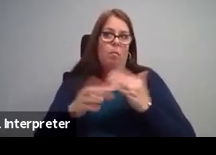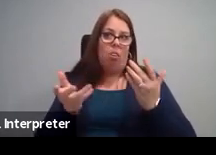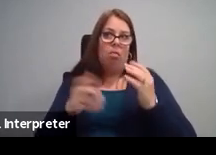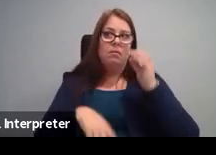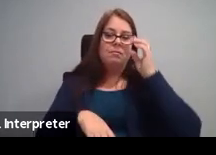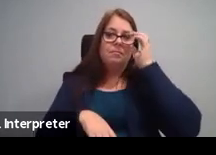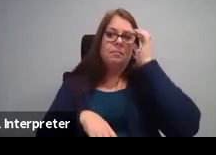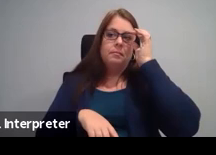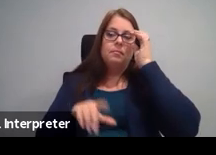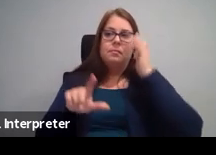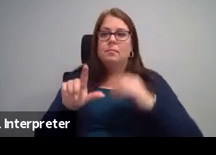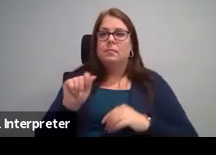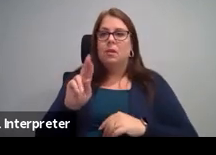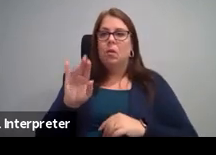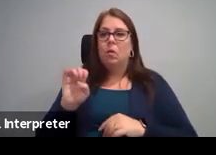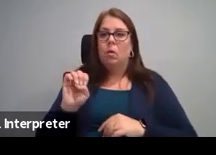Laurie Arnold: Um, Cathy Reznicek: Well, I mentioned. Oh. Laurie Arnold: Yeah, go ahead.